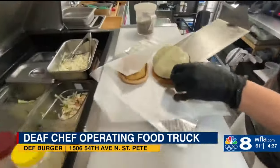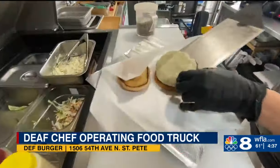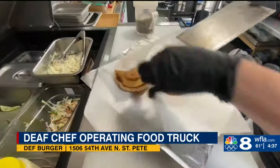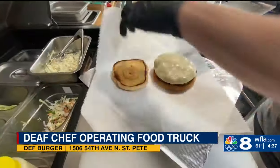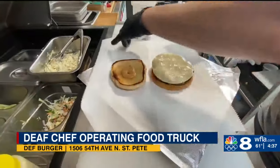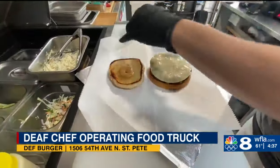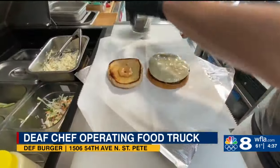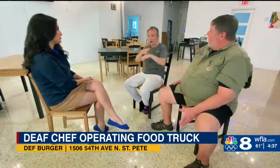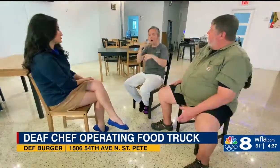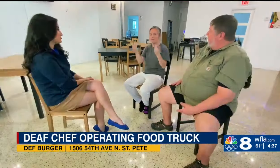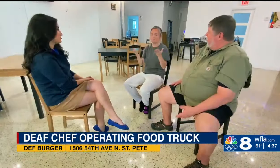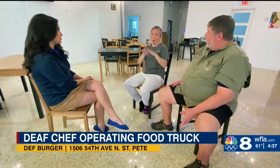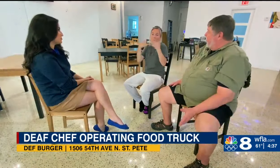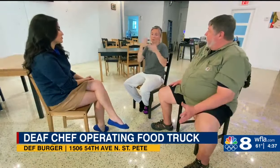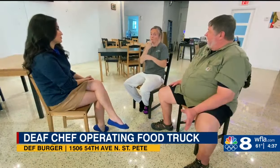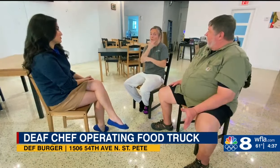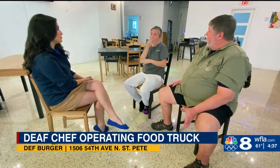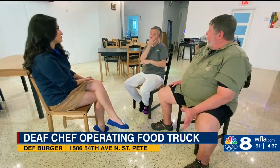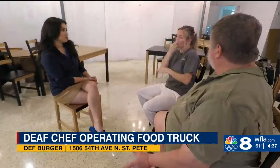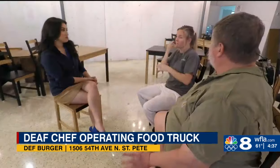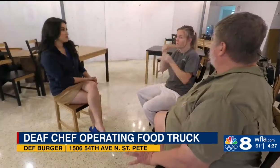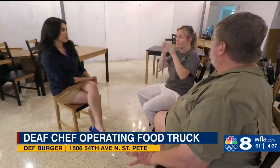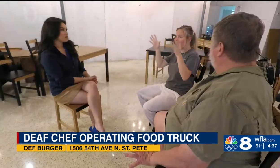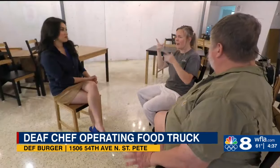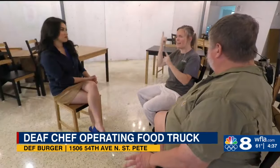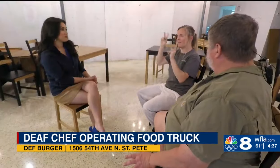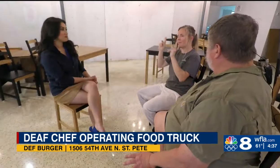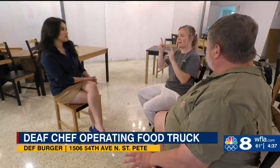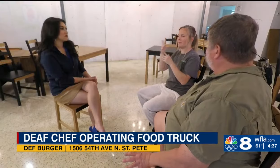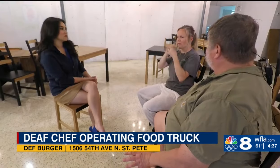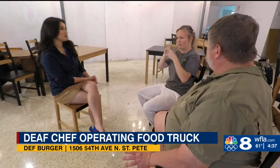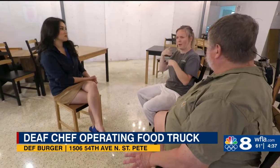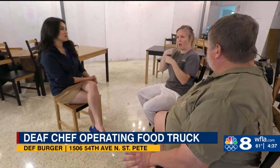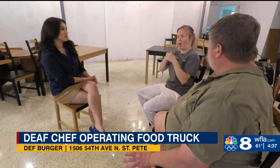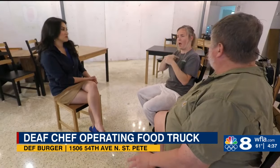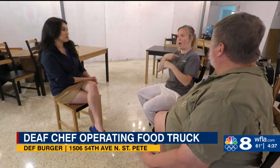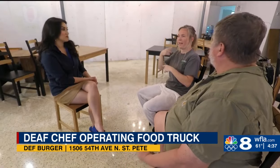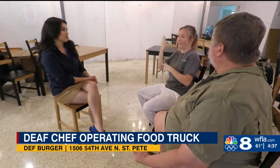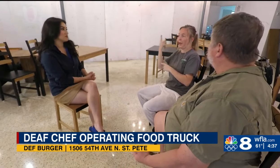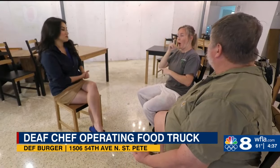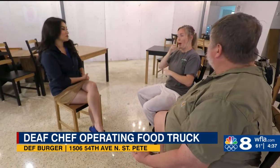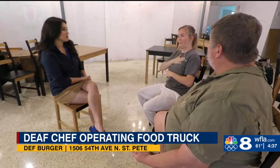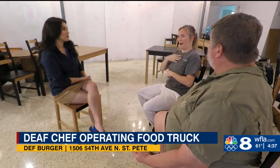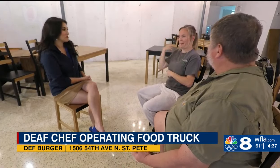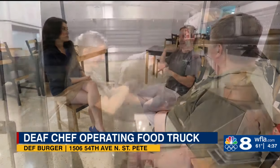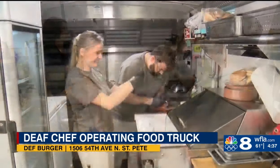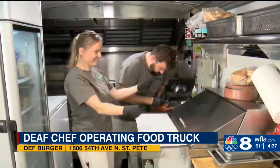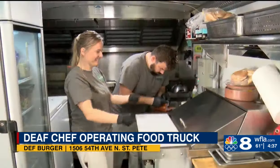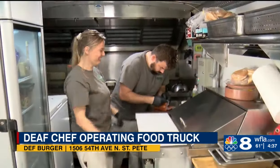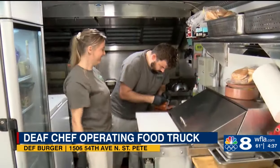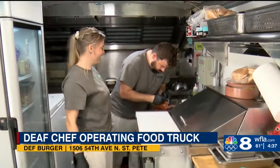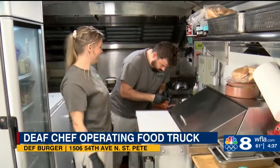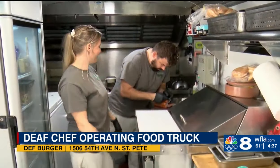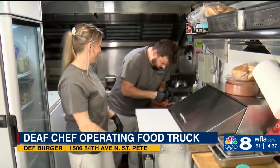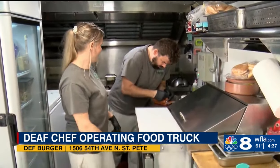TASTY TREATS HERE. THIS IS ON A CERTAINTY. HEAD CHEF FOR DEATH. BERGER. LET PEOPLE KNOW THAT